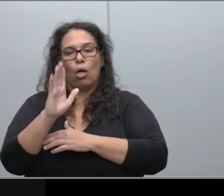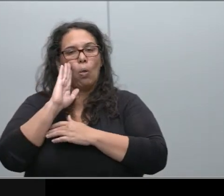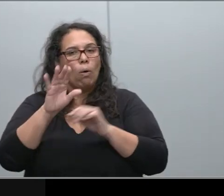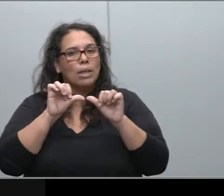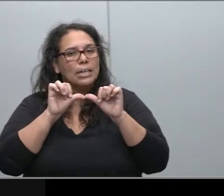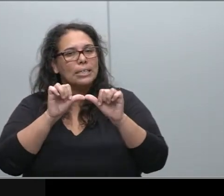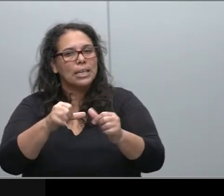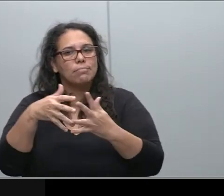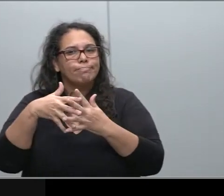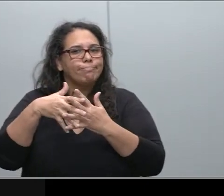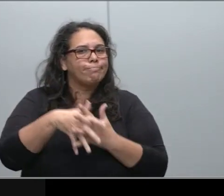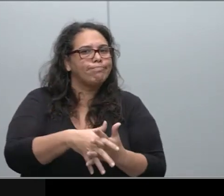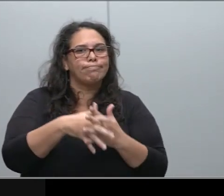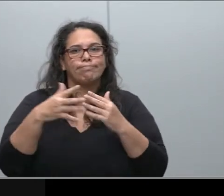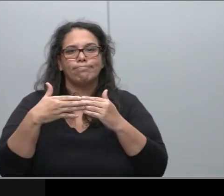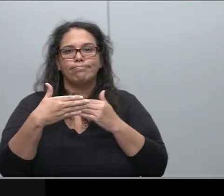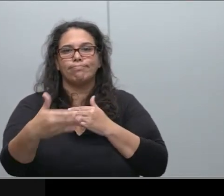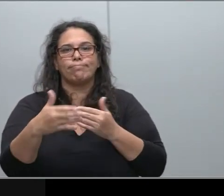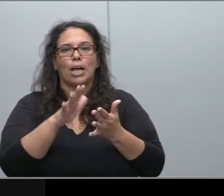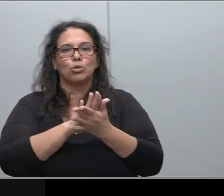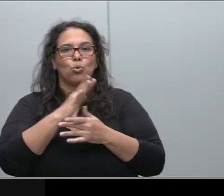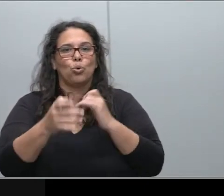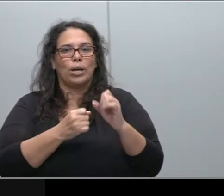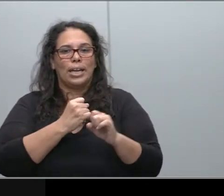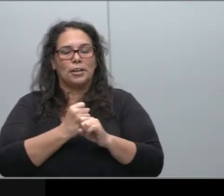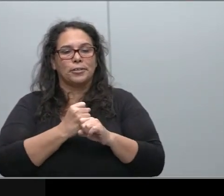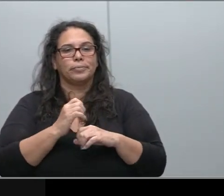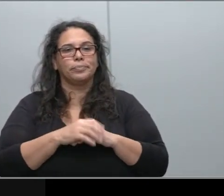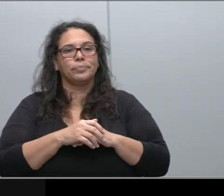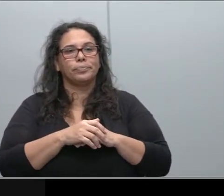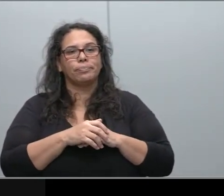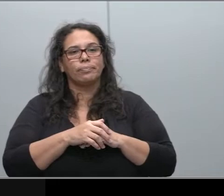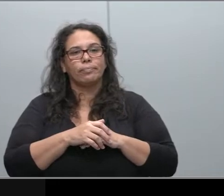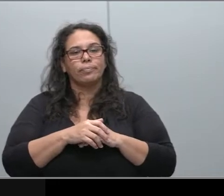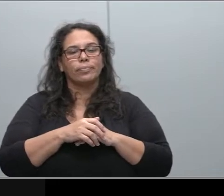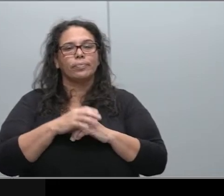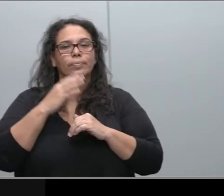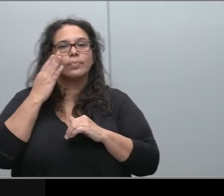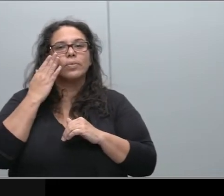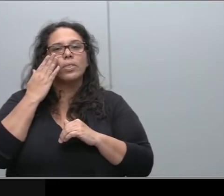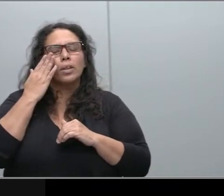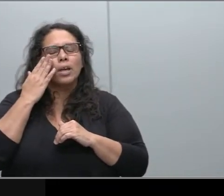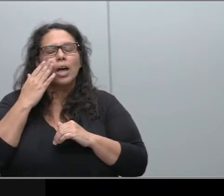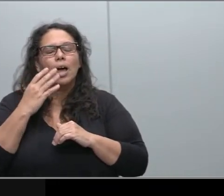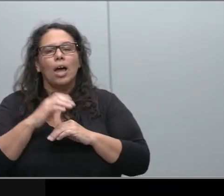all the ways in which they are bending and being flexible to support the needs of our families.